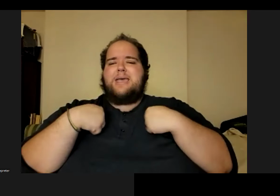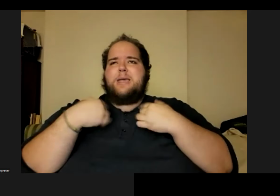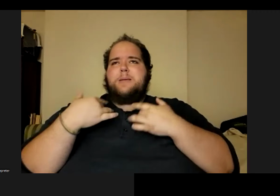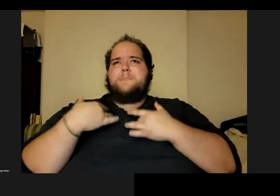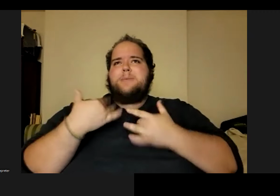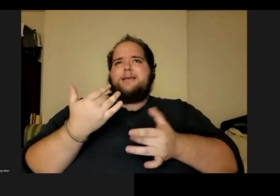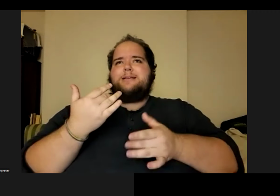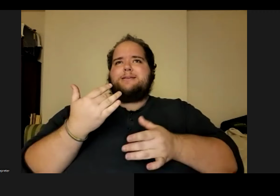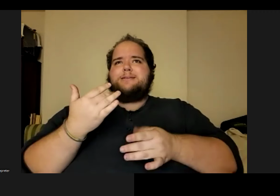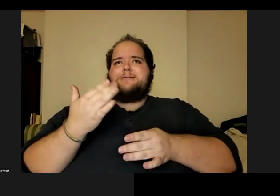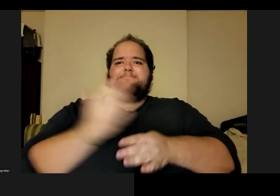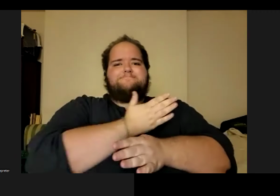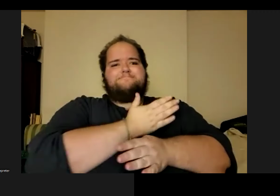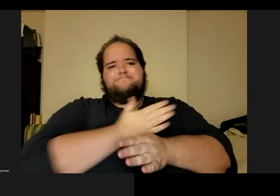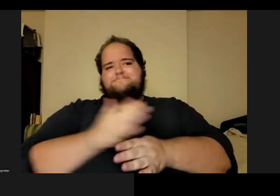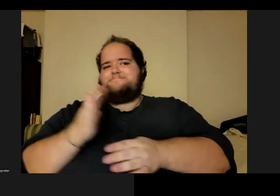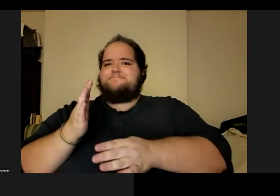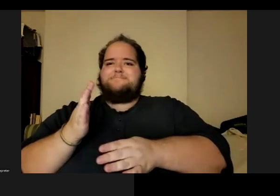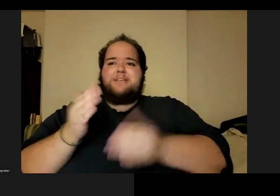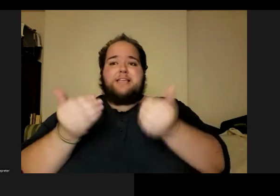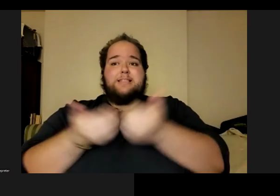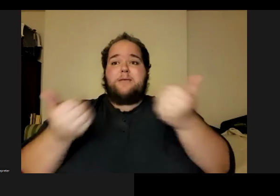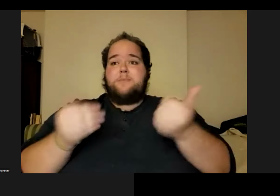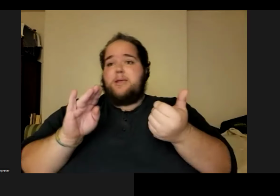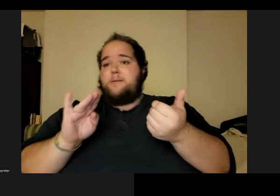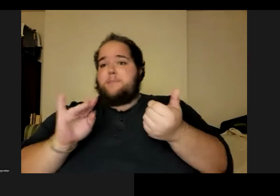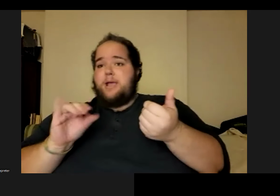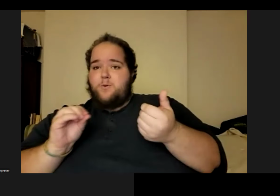writing a bio and writing art statement. They're not the same